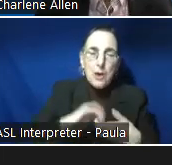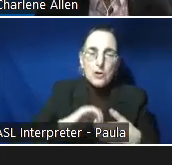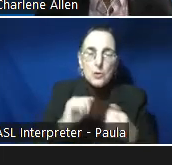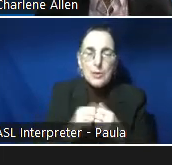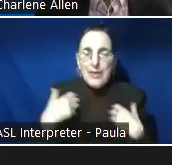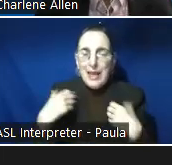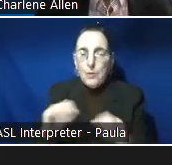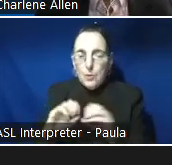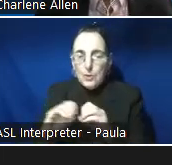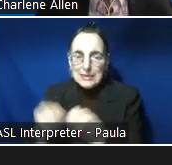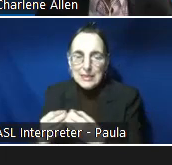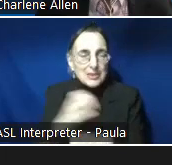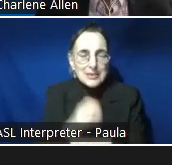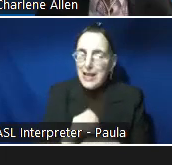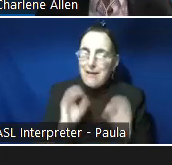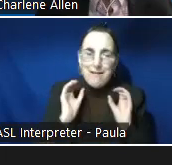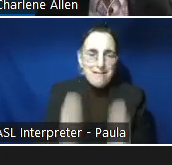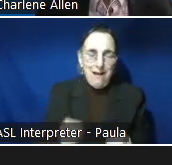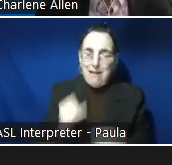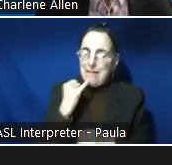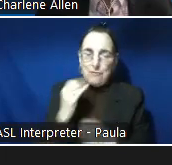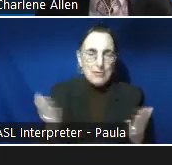more about building partnerships but haven't gotten started yet.